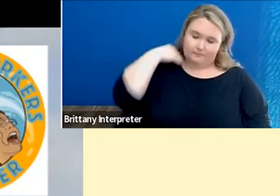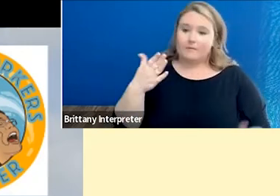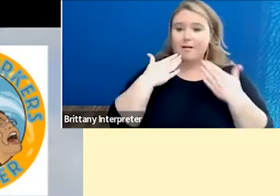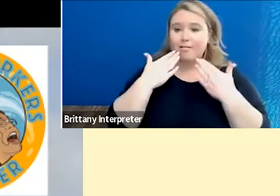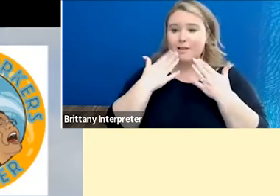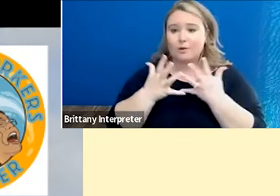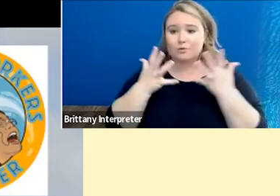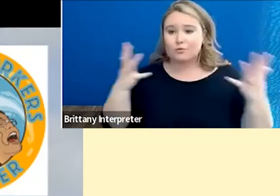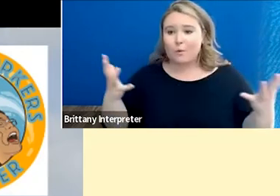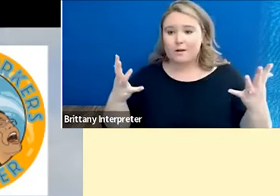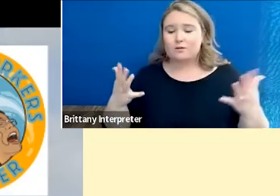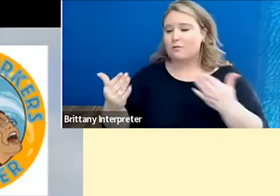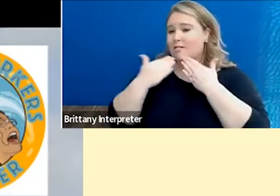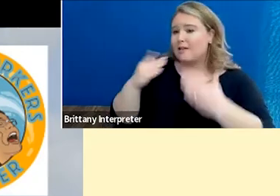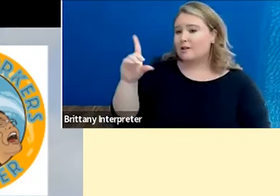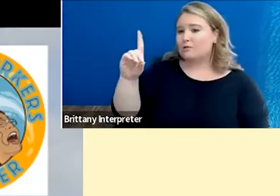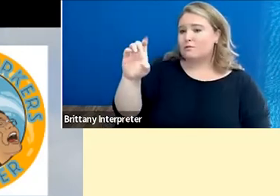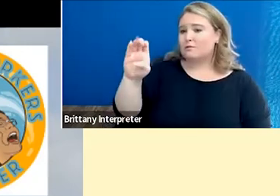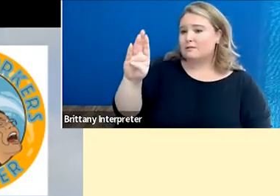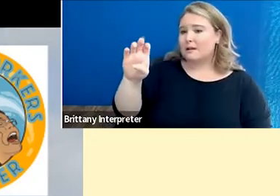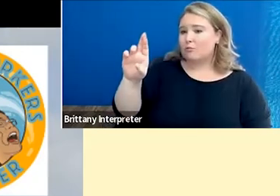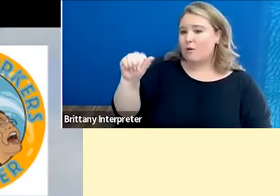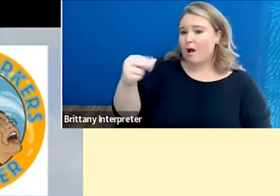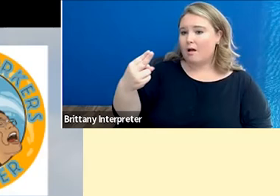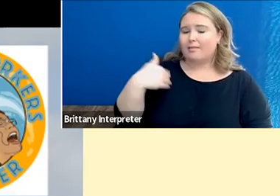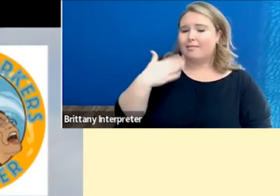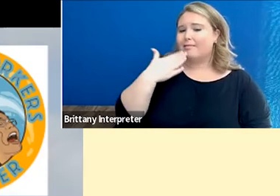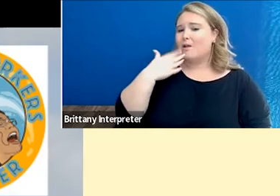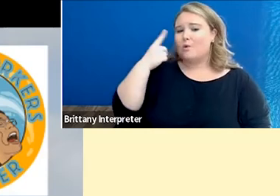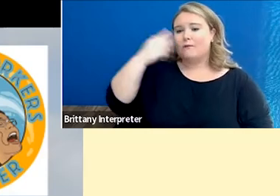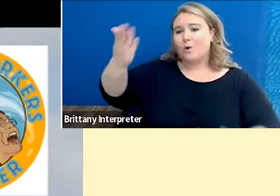And thank you to Deborah and to everyone on this call. Thank you for inviting me.